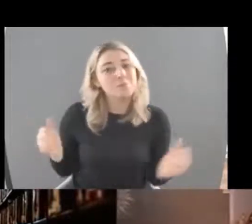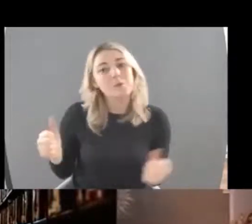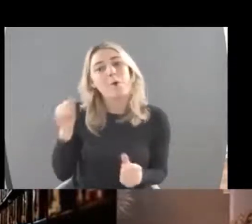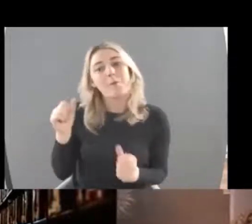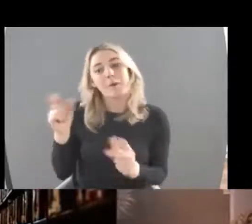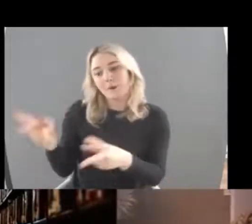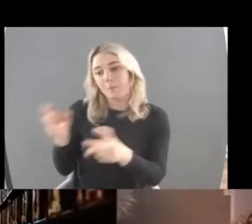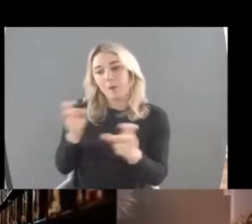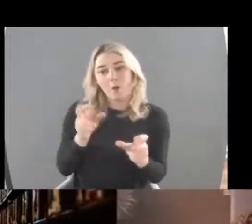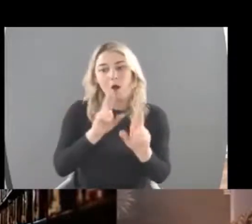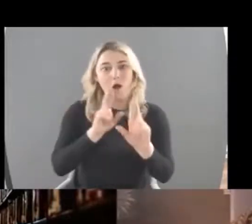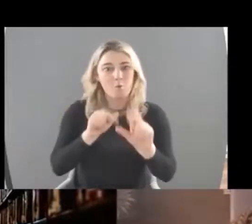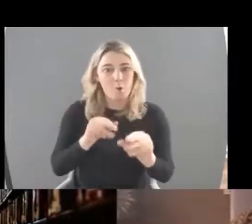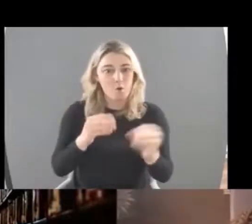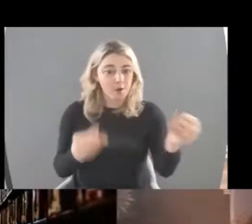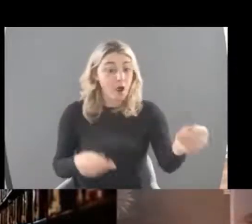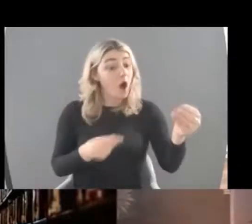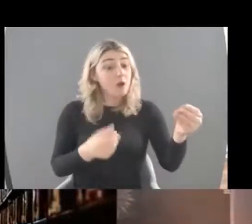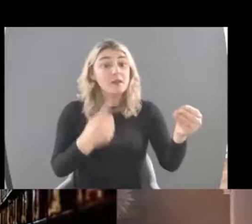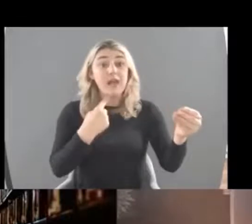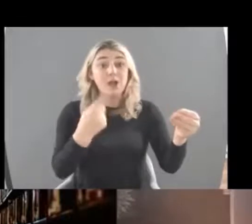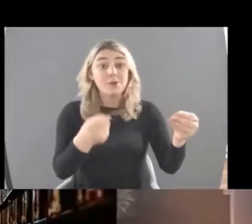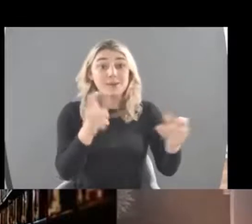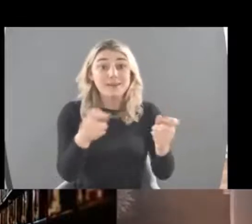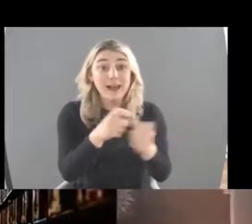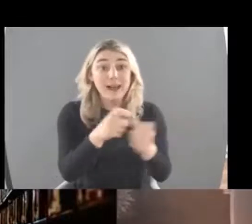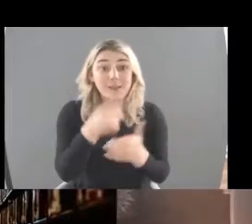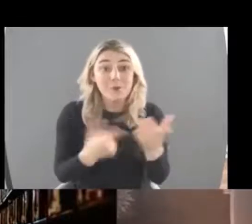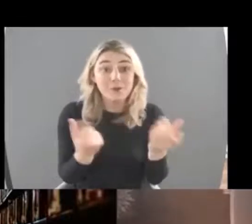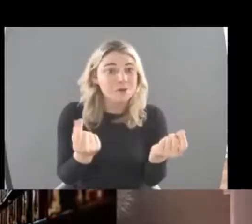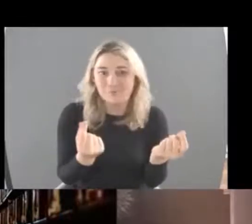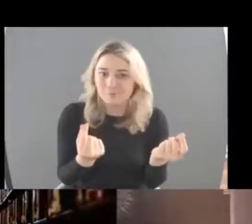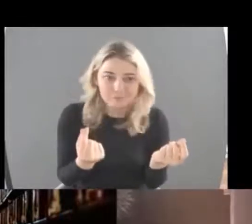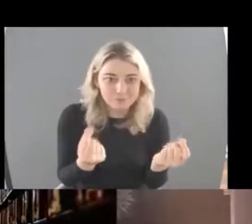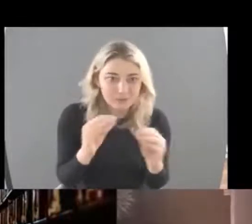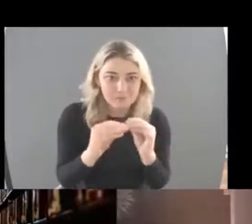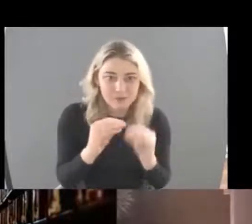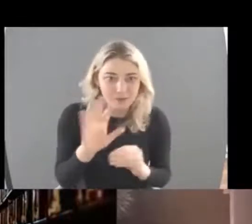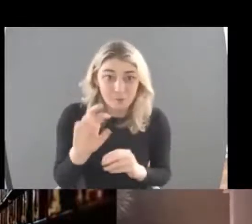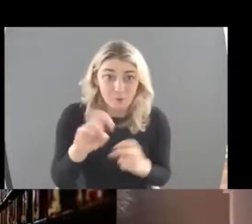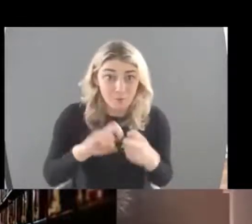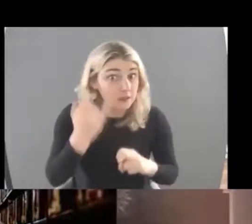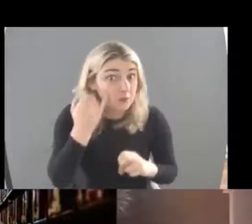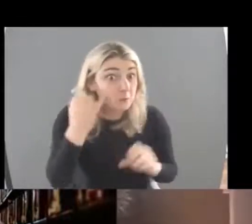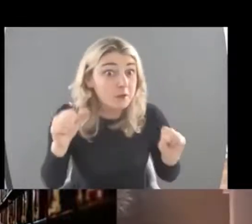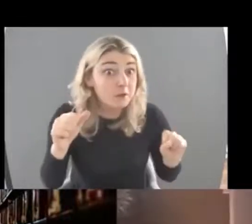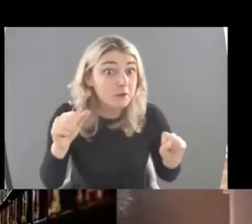you exactly what to do and to fix all problems if we could. I assure you, I would've done that.